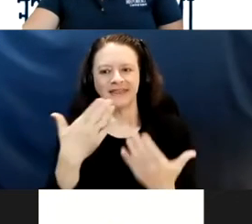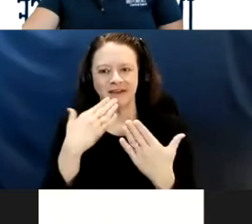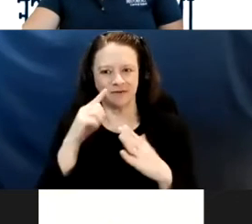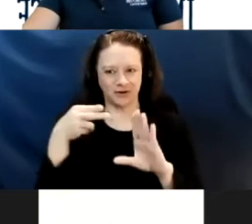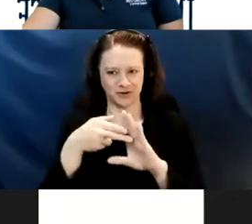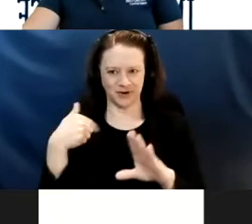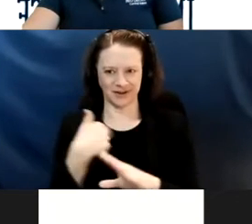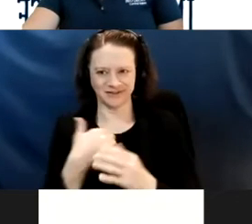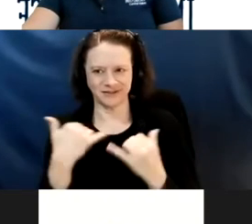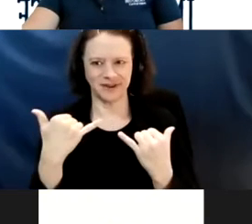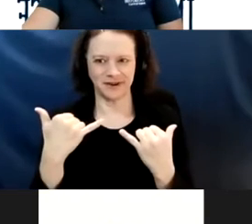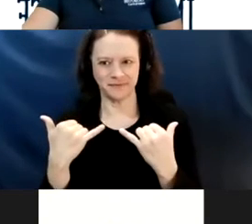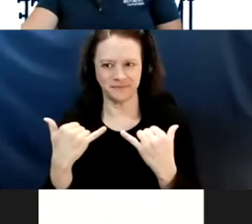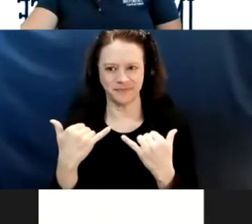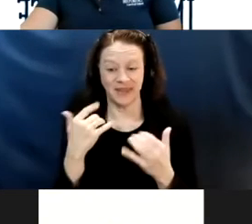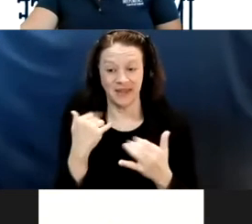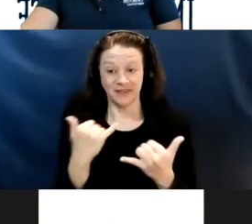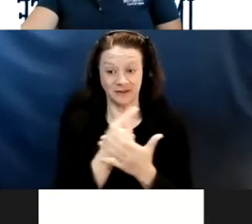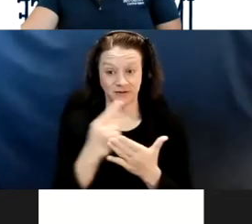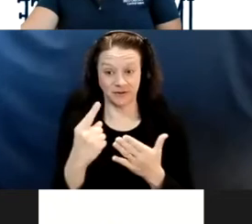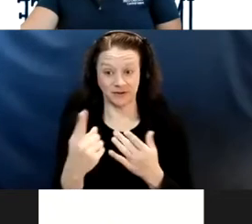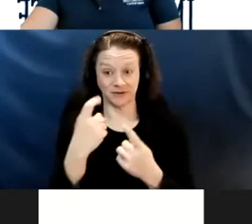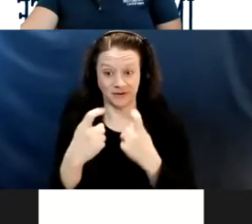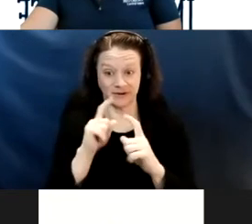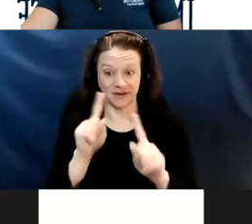This week's question and answers is-- [Robin] Hi this is Robin Shafford.